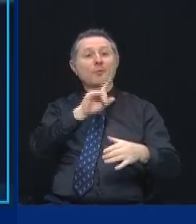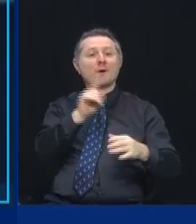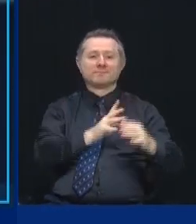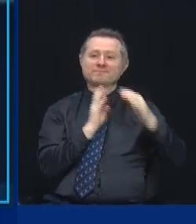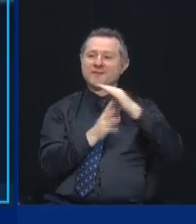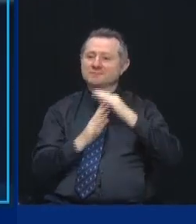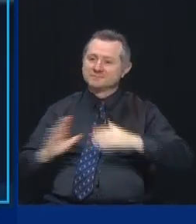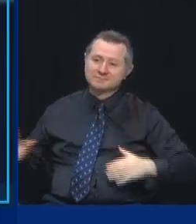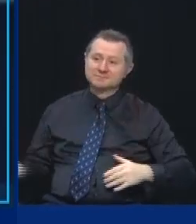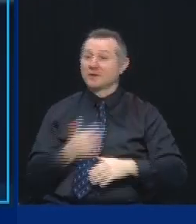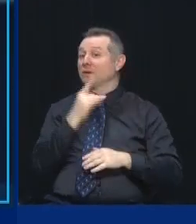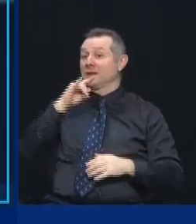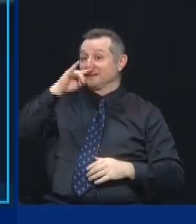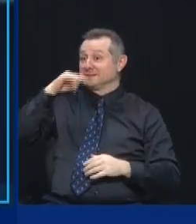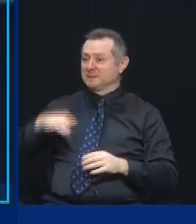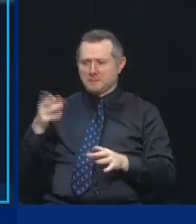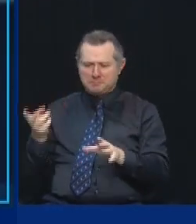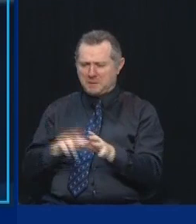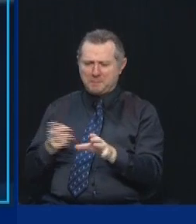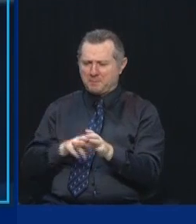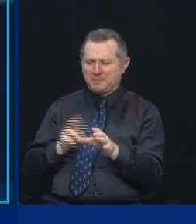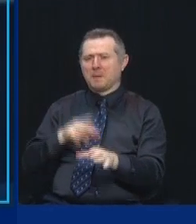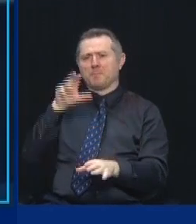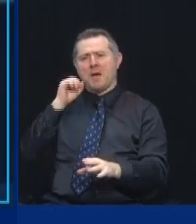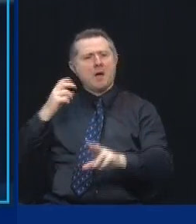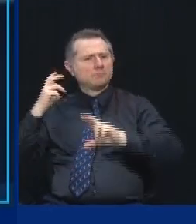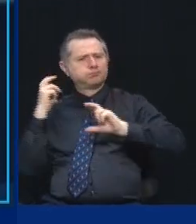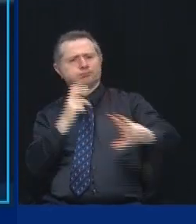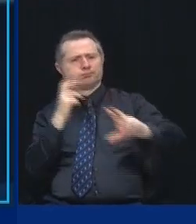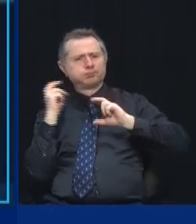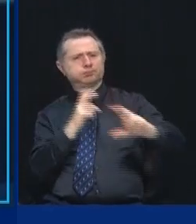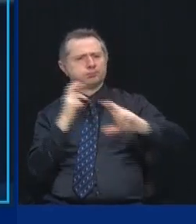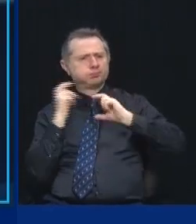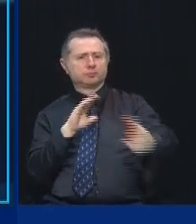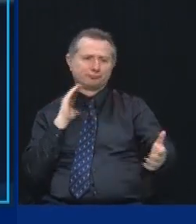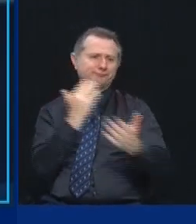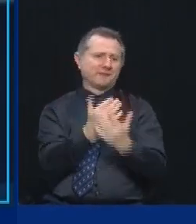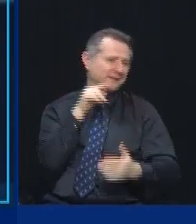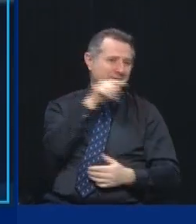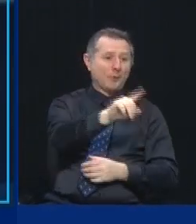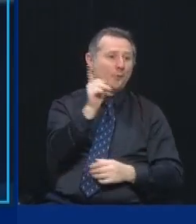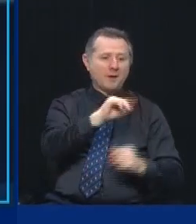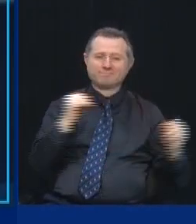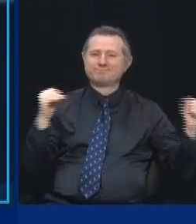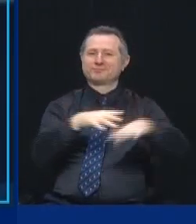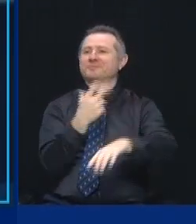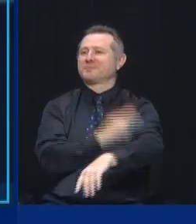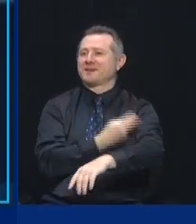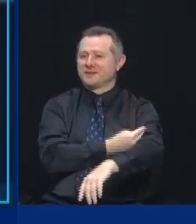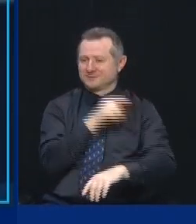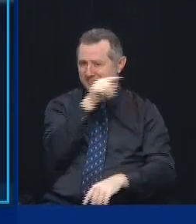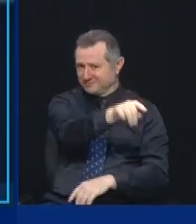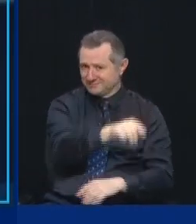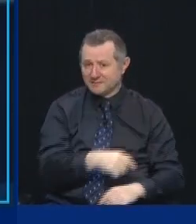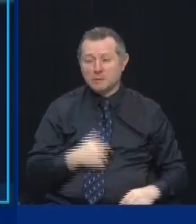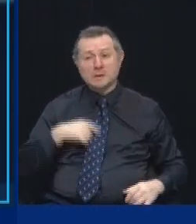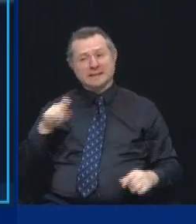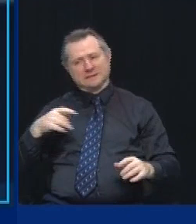ORGANIZE EVENT WHERE IS THEY DRIVE THEIR STUDENTS TO A MASS VACCINATION SITE.